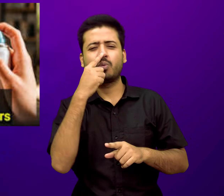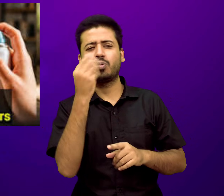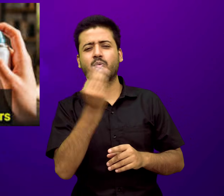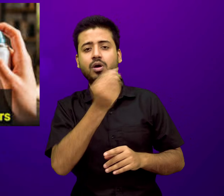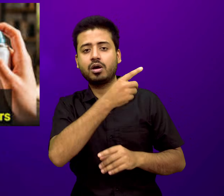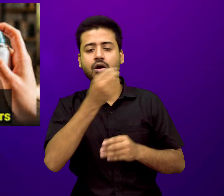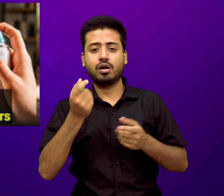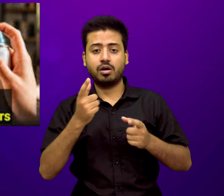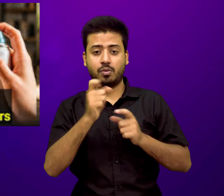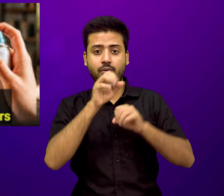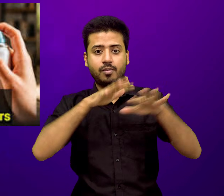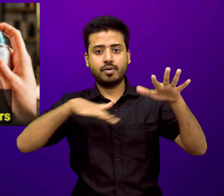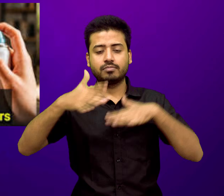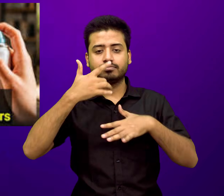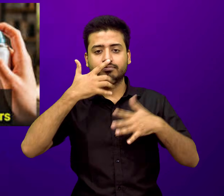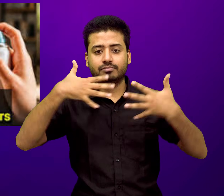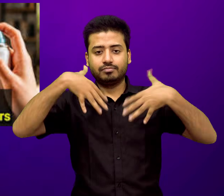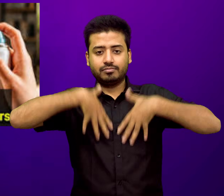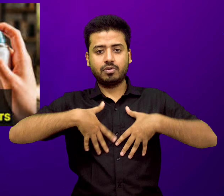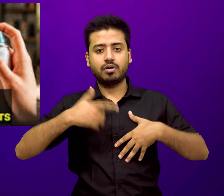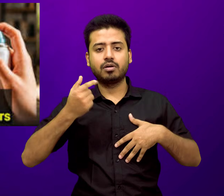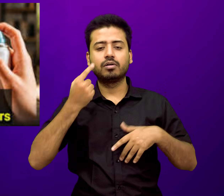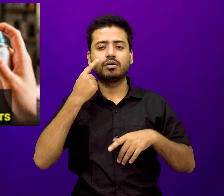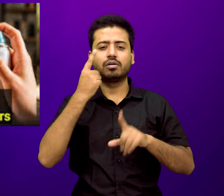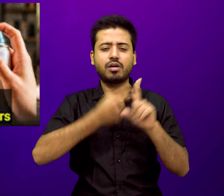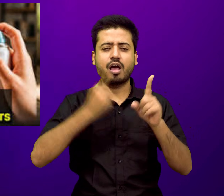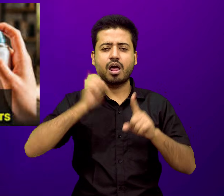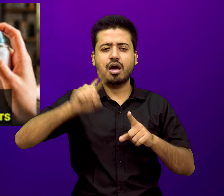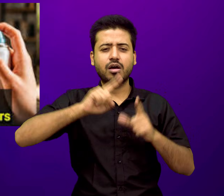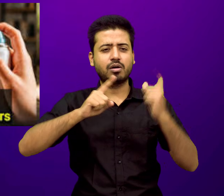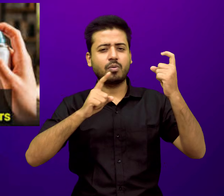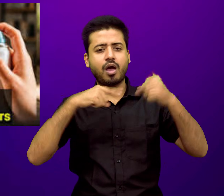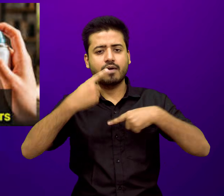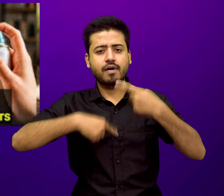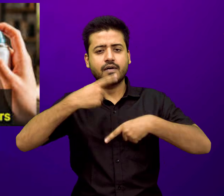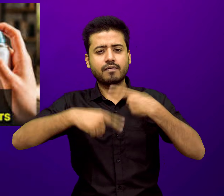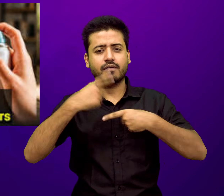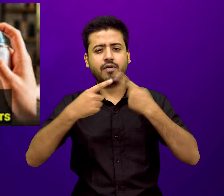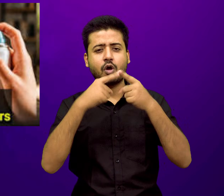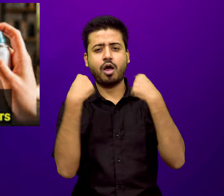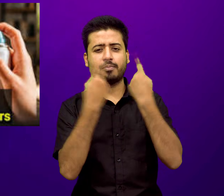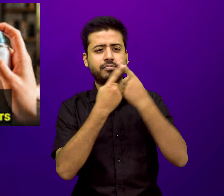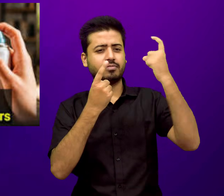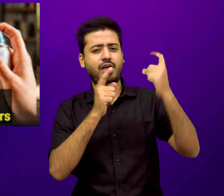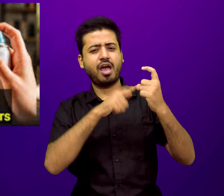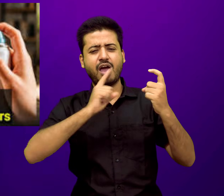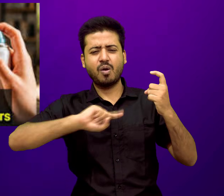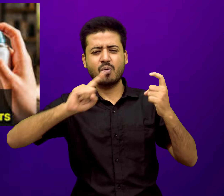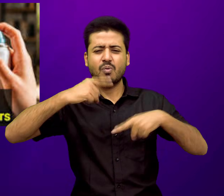The primary culprits in aerosol room sprays are volatile organic compounds, VOCC's and phalates.